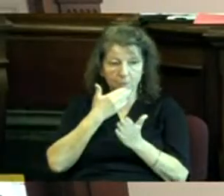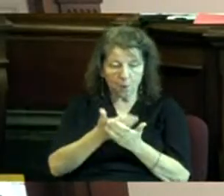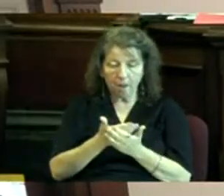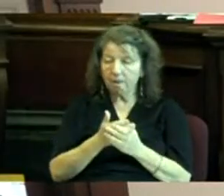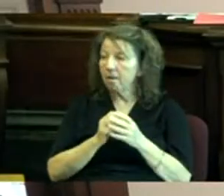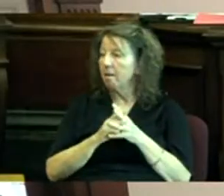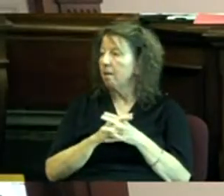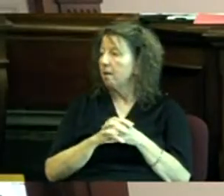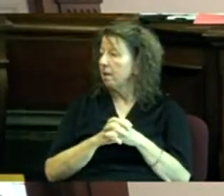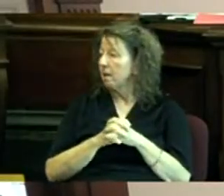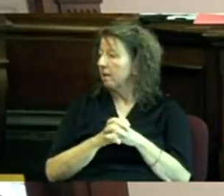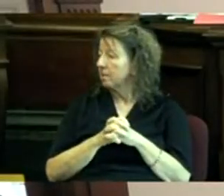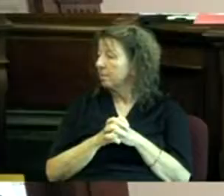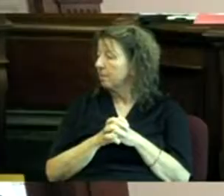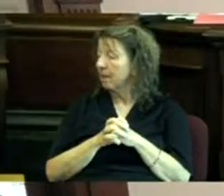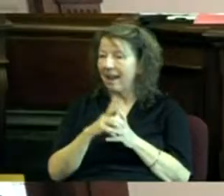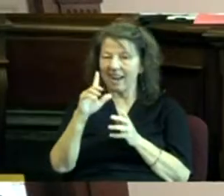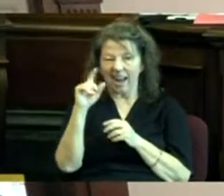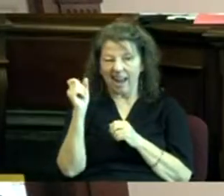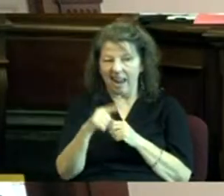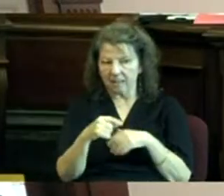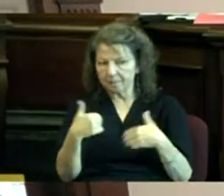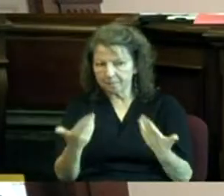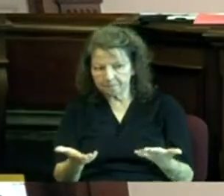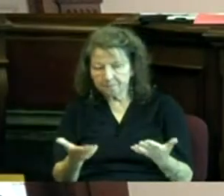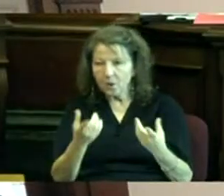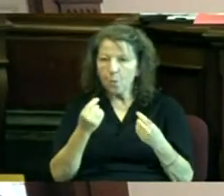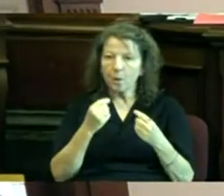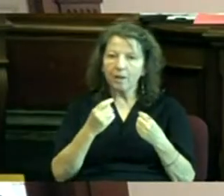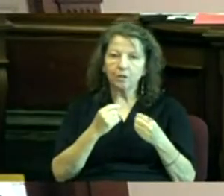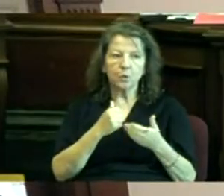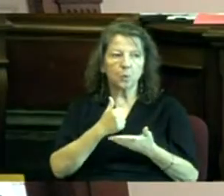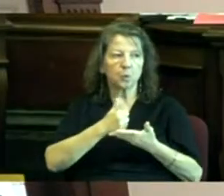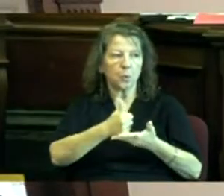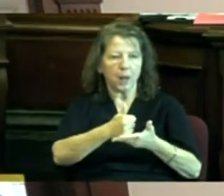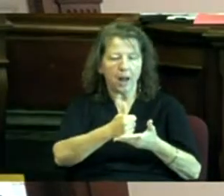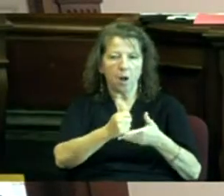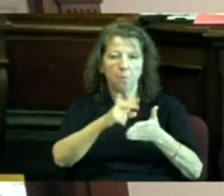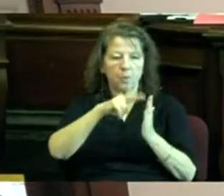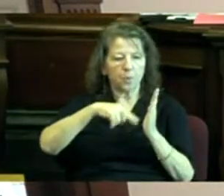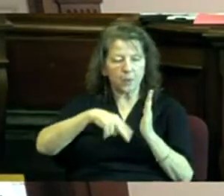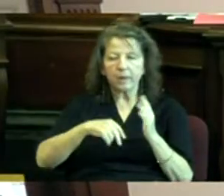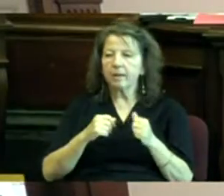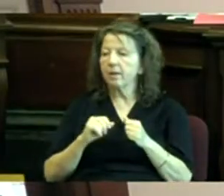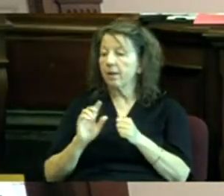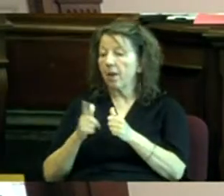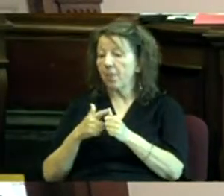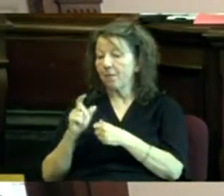the poor performance of our children in reading. And I asked